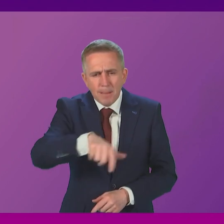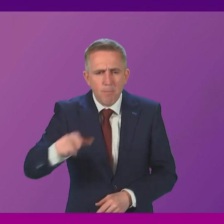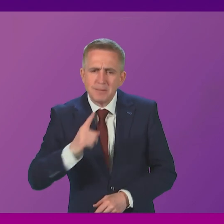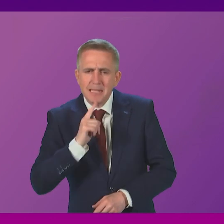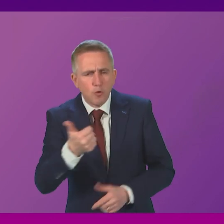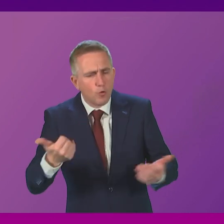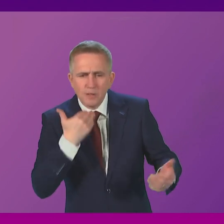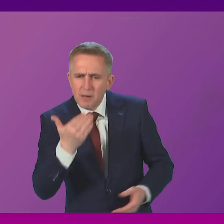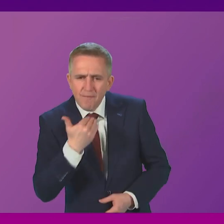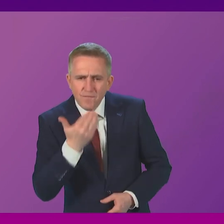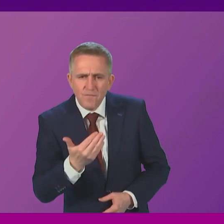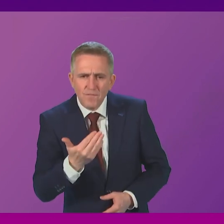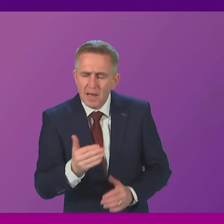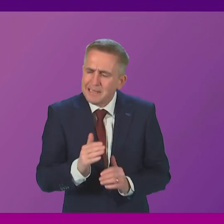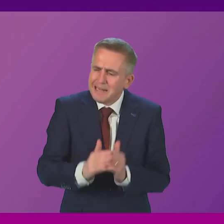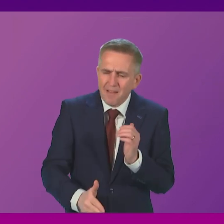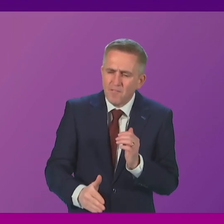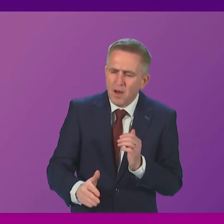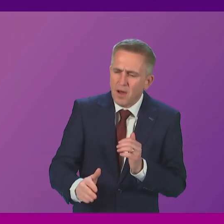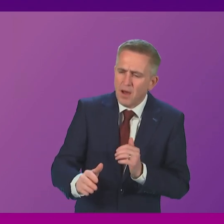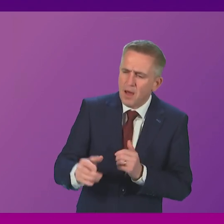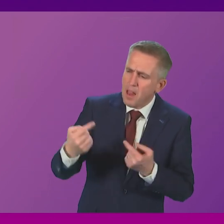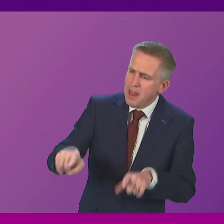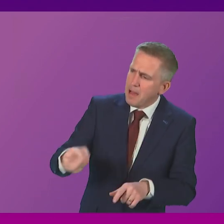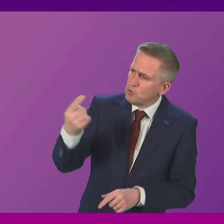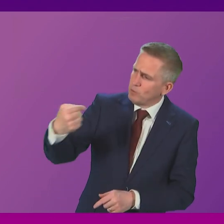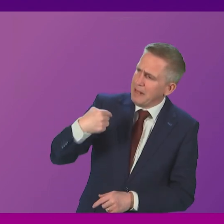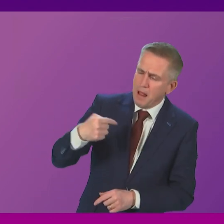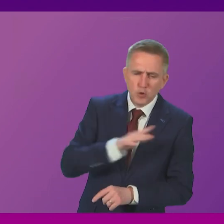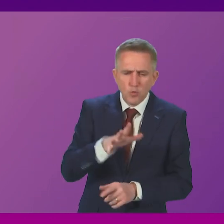Do not let anyone ever tell you that you do not belong.